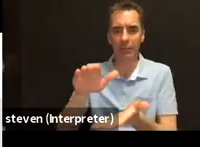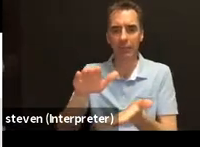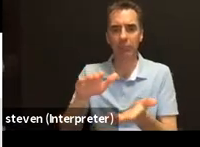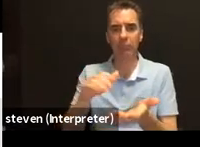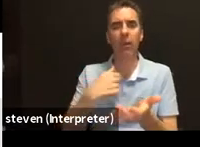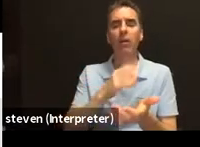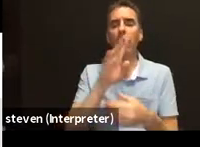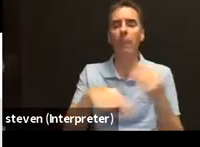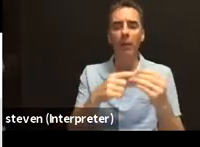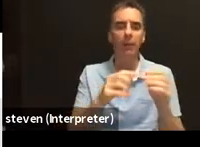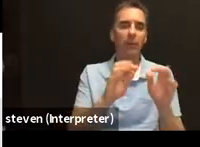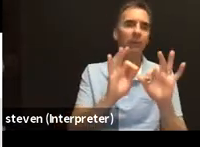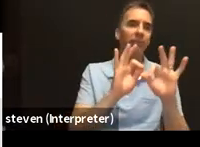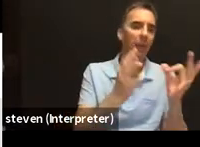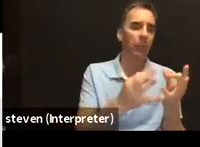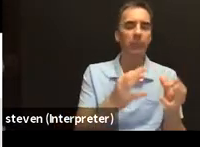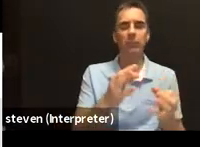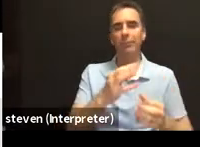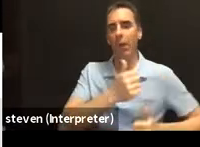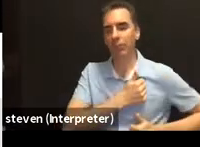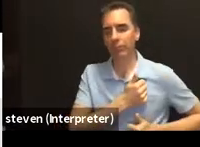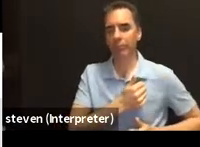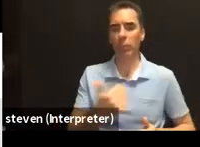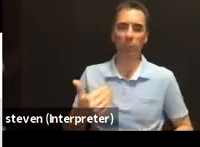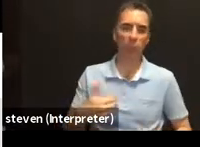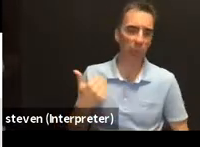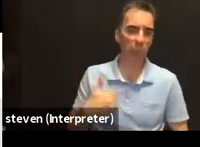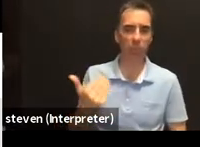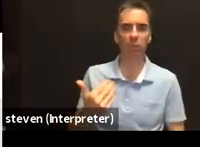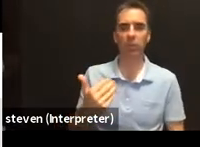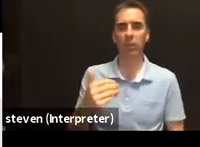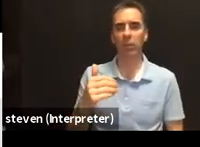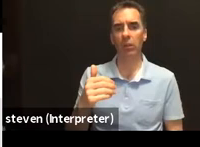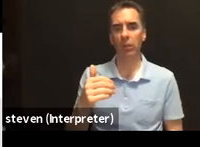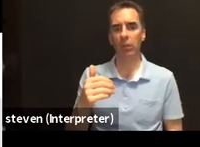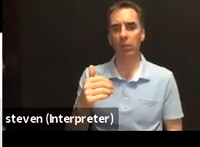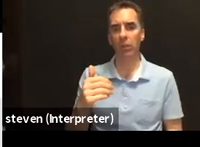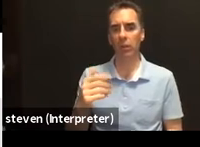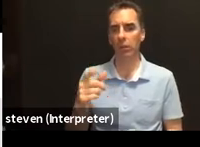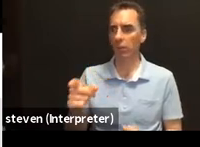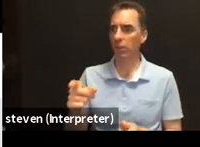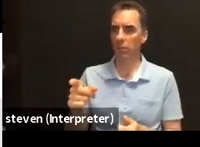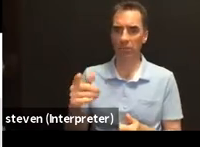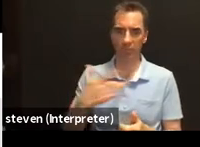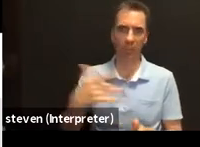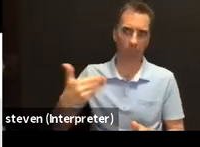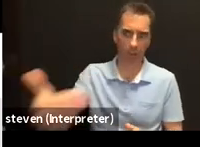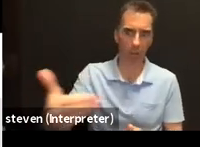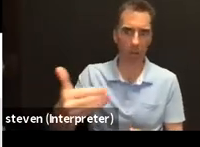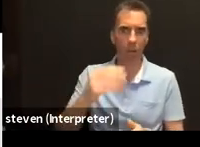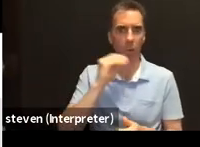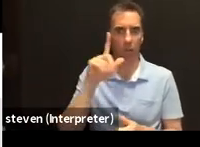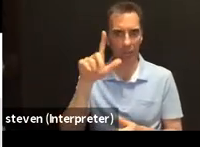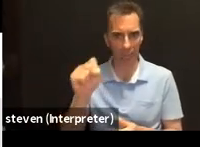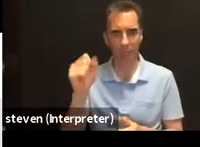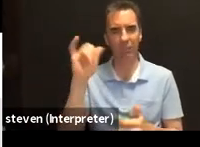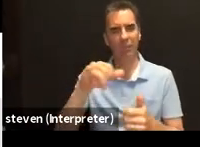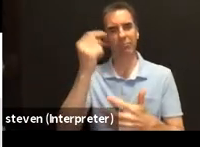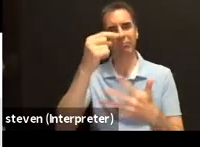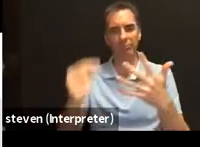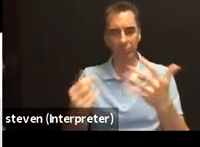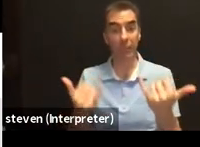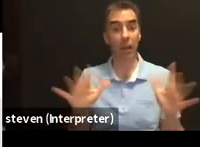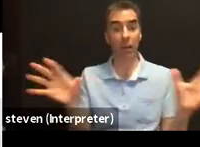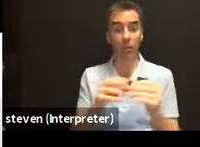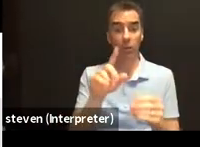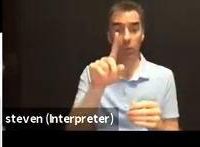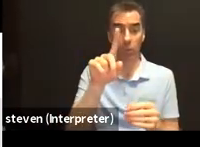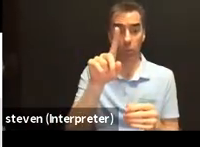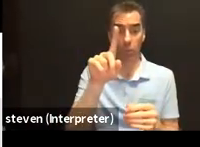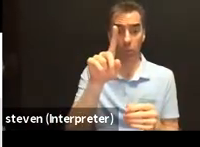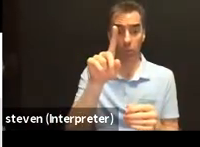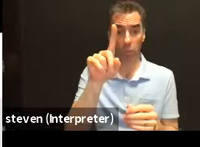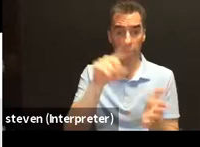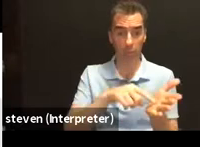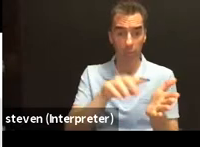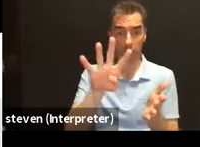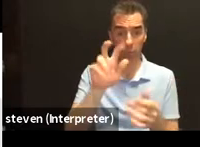maria.rodriguez: That trans youth chronic individuals and other individuals several literally homeless. So currently we have a heart 1437 people enter in or registry.